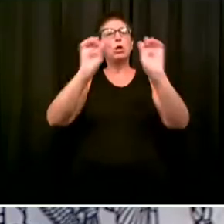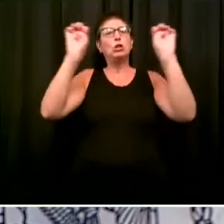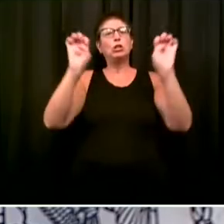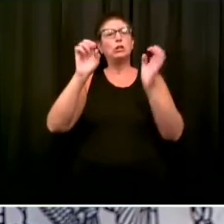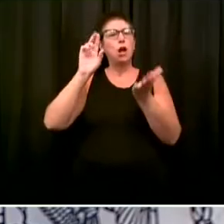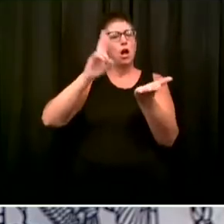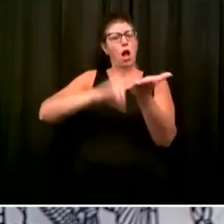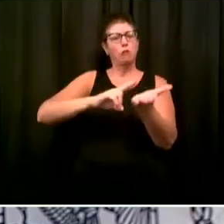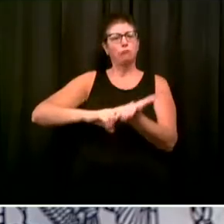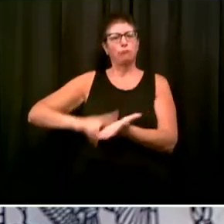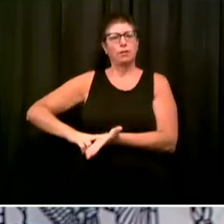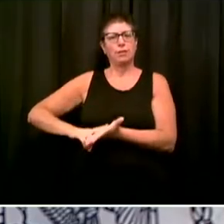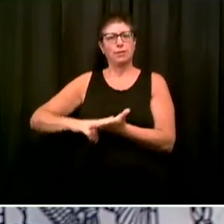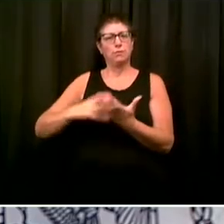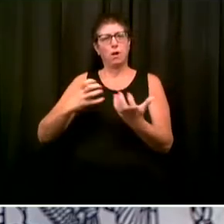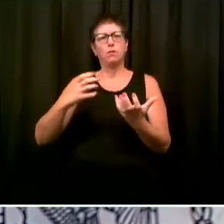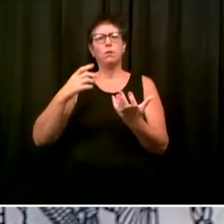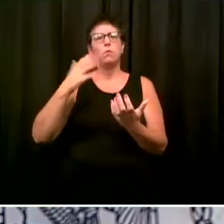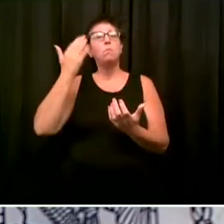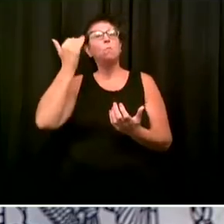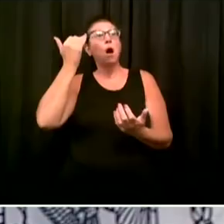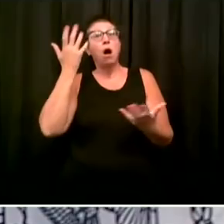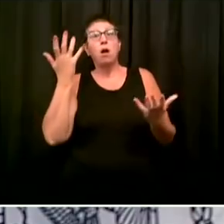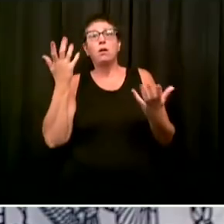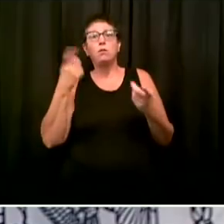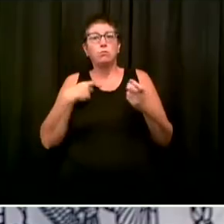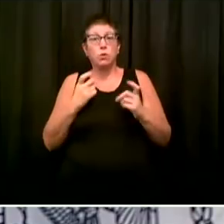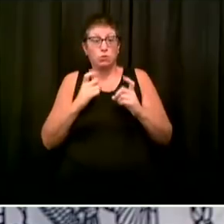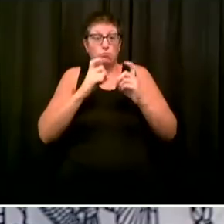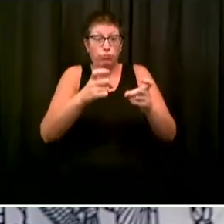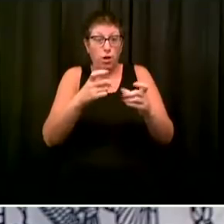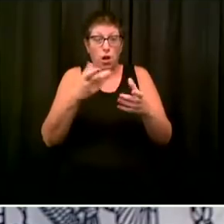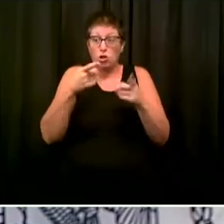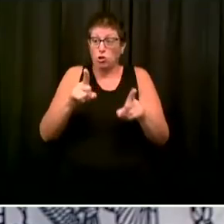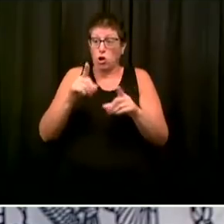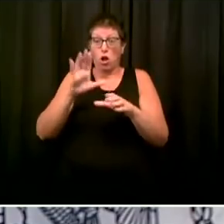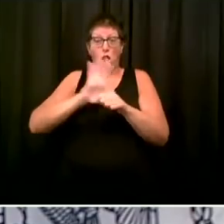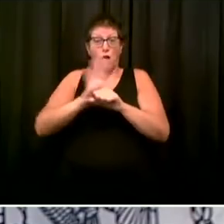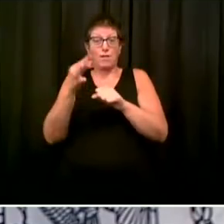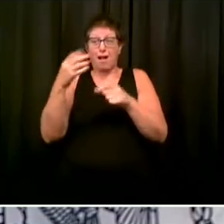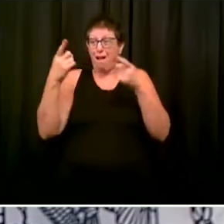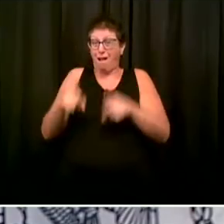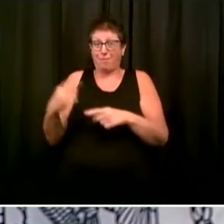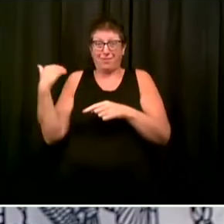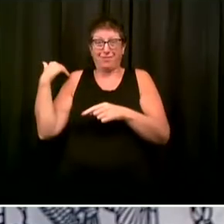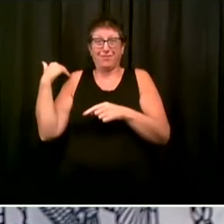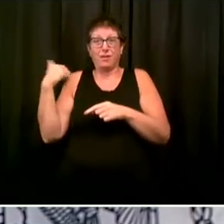NUMBER OF COVID-19 RELATED CONTRACTS WERE TENS OF MILLIONS OF DOLLARS